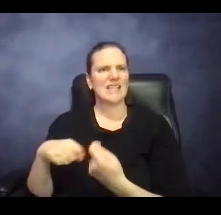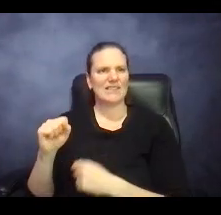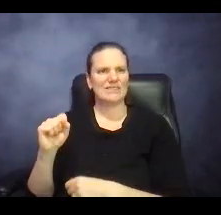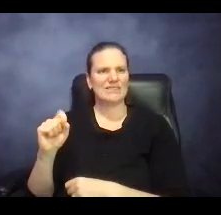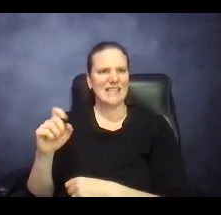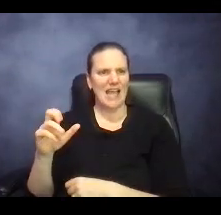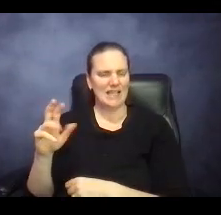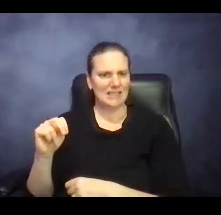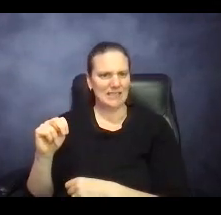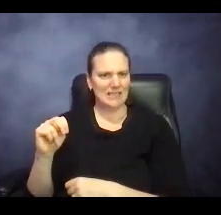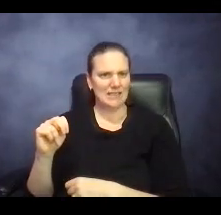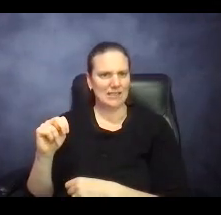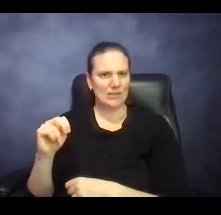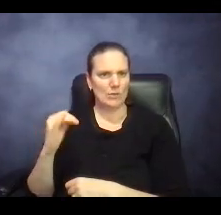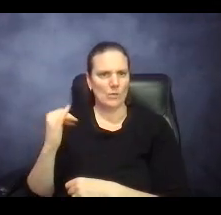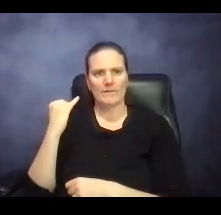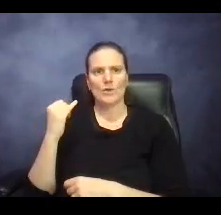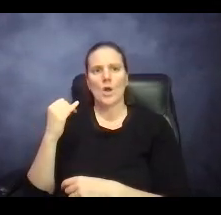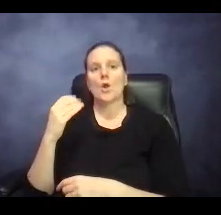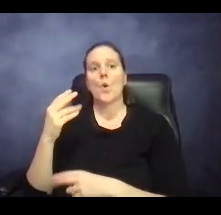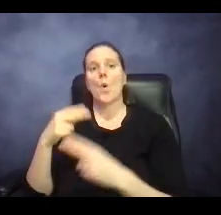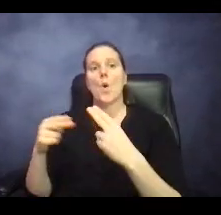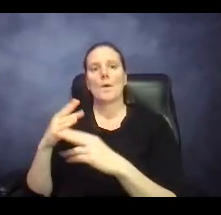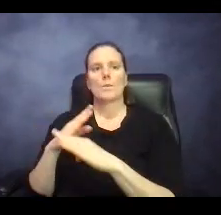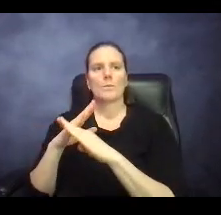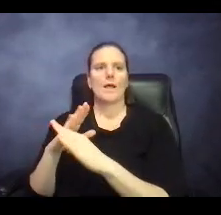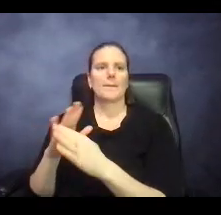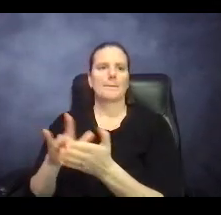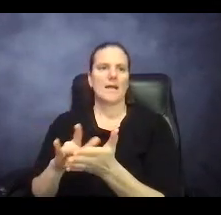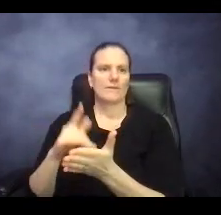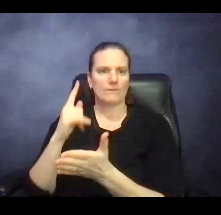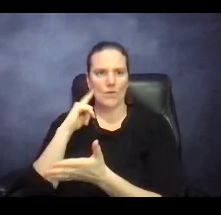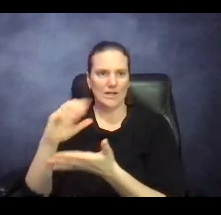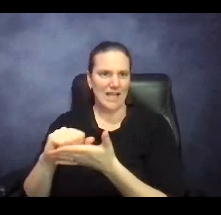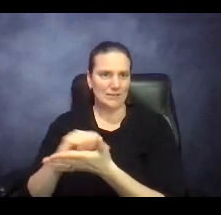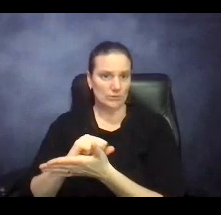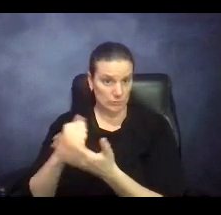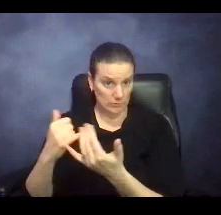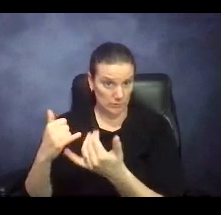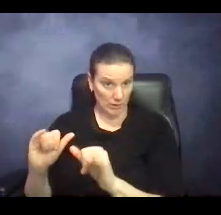medications for cancer? Can you still take this or integrative cortisol manager?